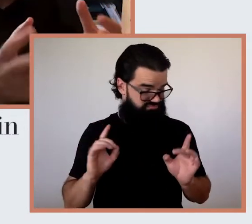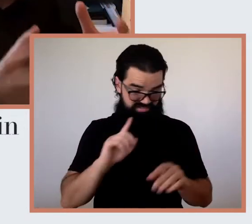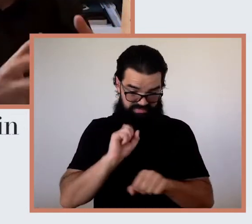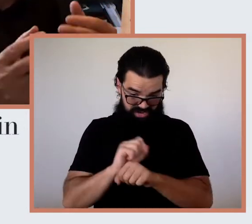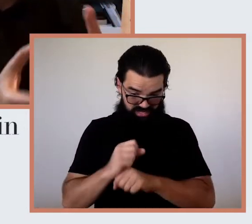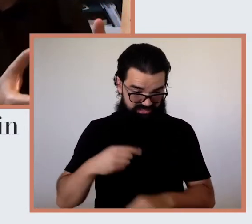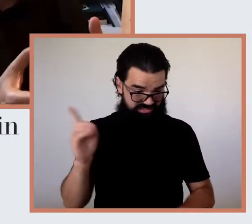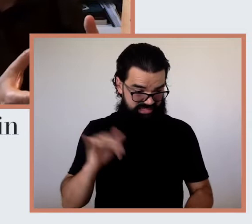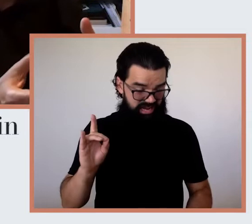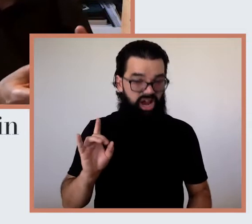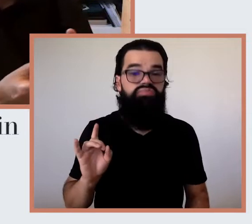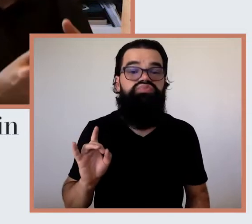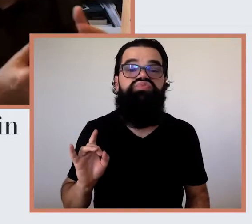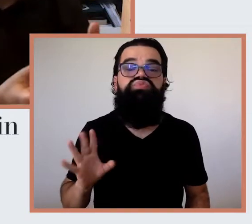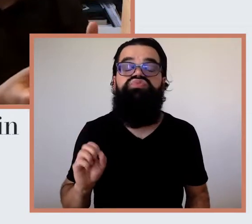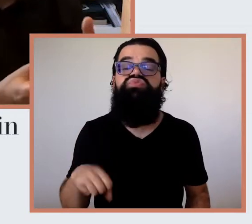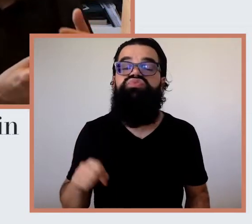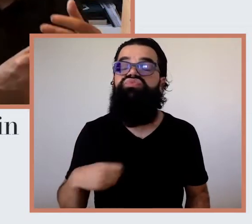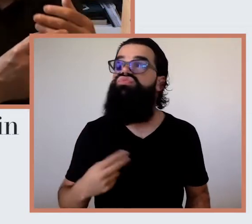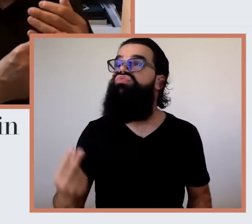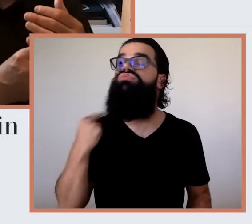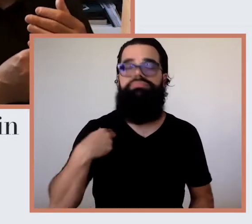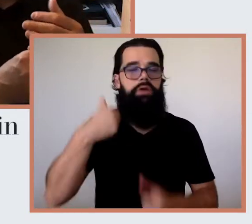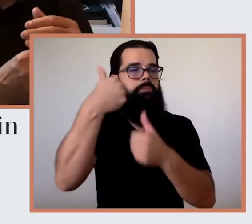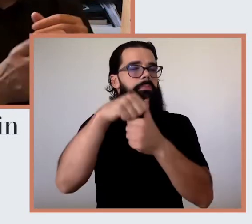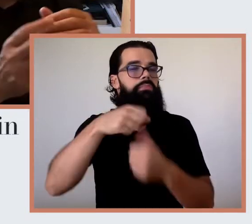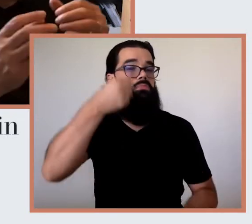30 something years doing it. Yes I watched Sarah grow up